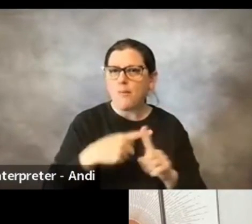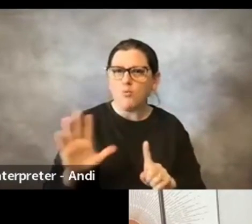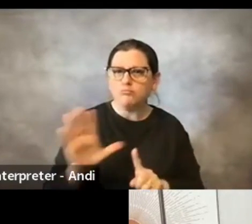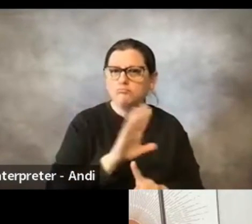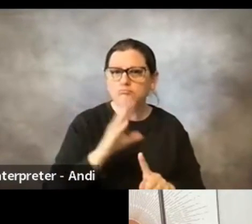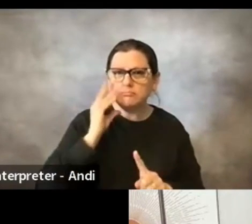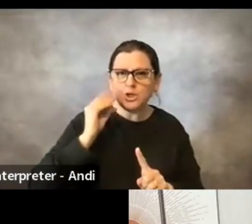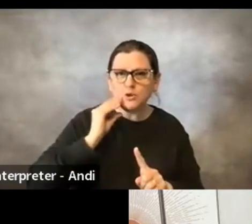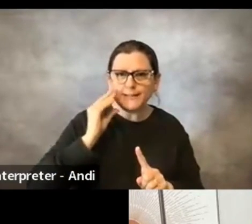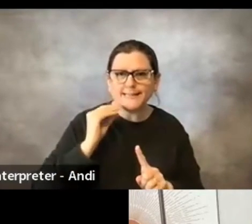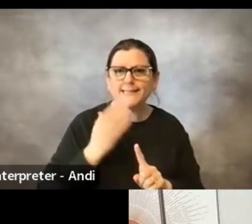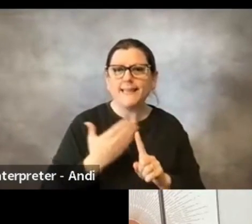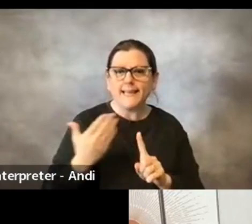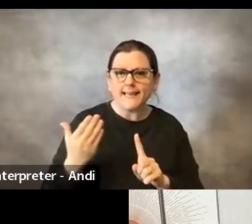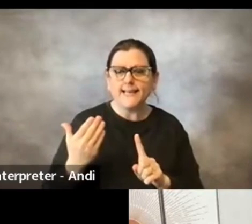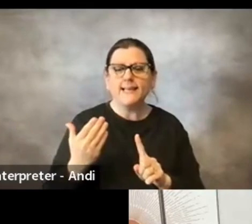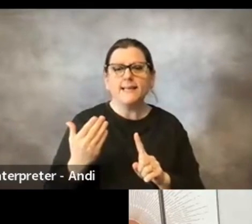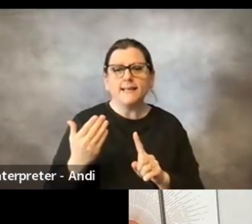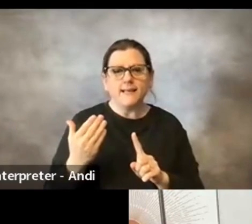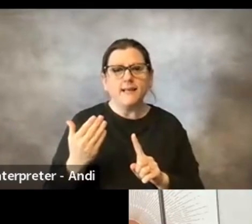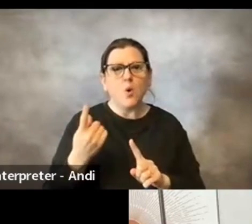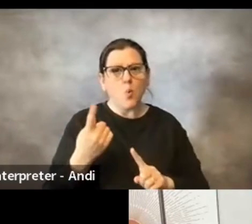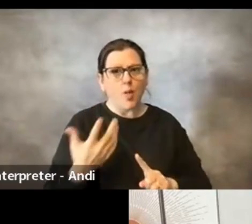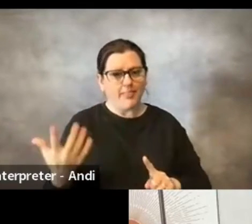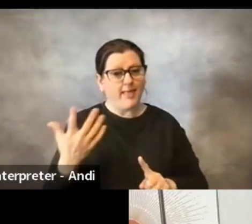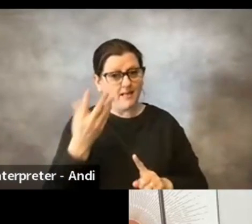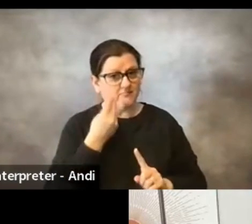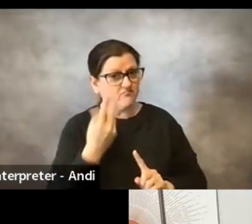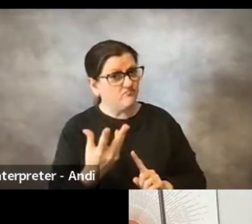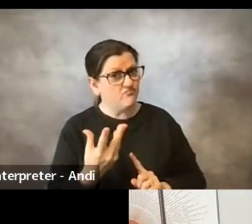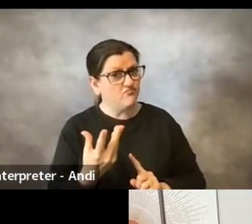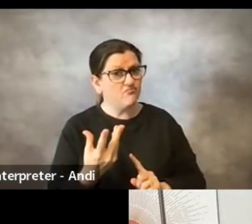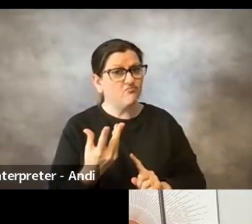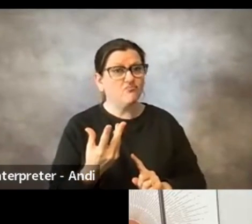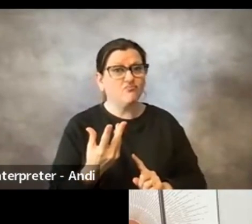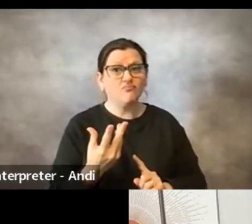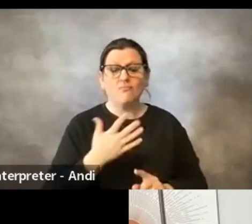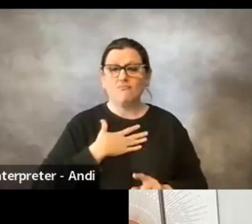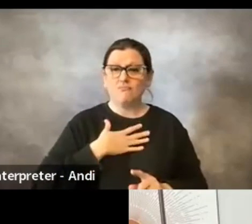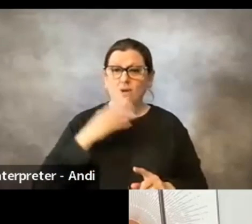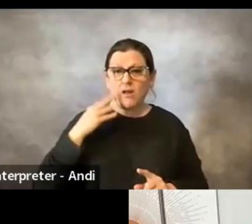and things of that nature. Oh, one thing I can tell you. From my experience, you know, life